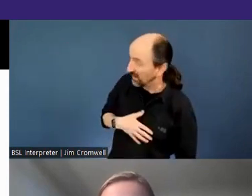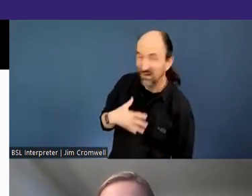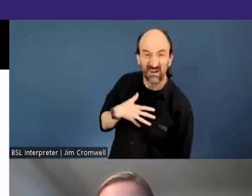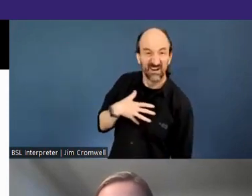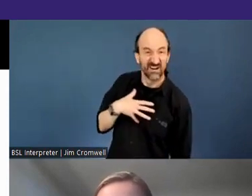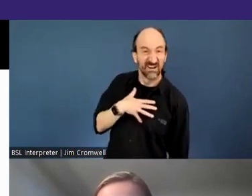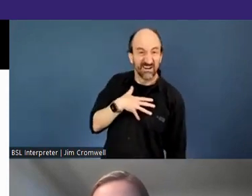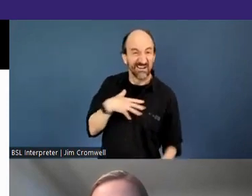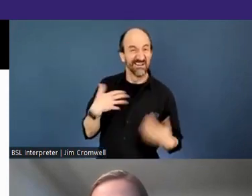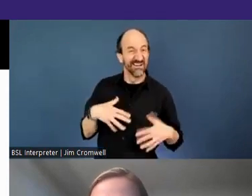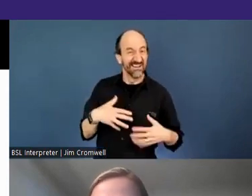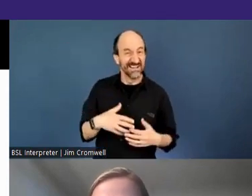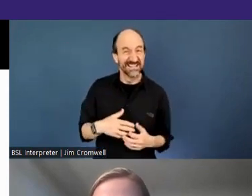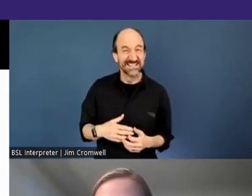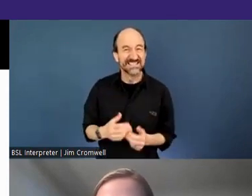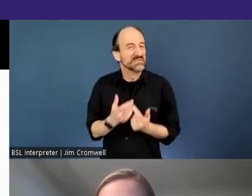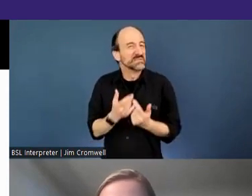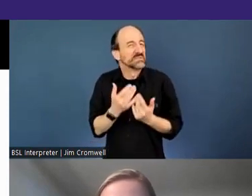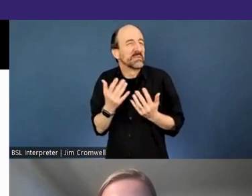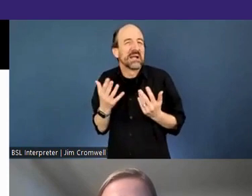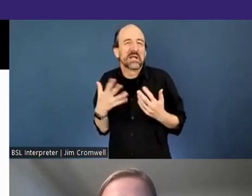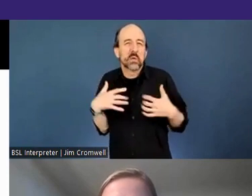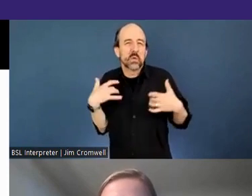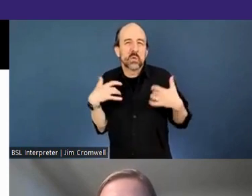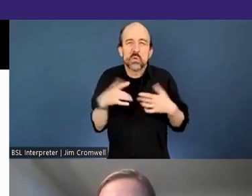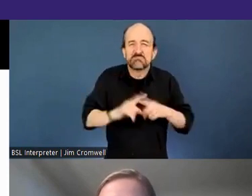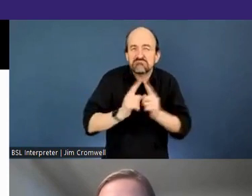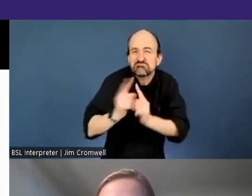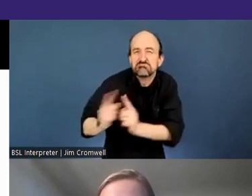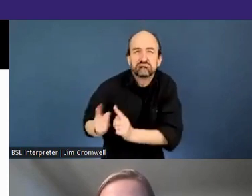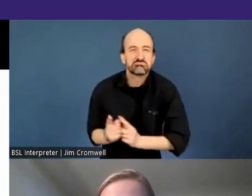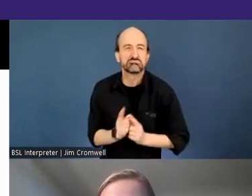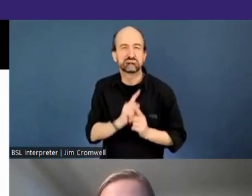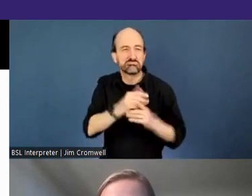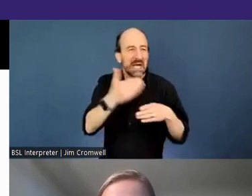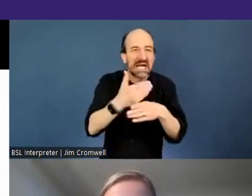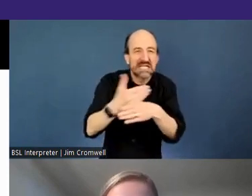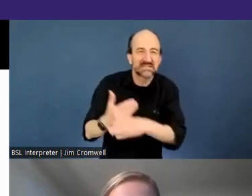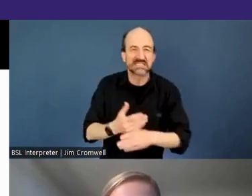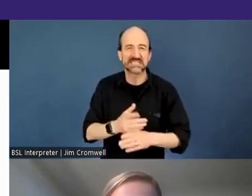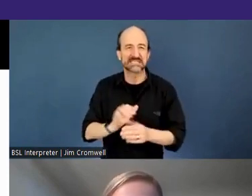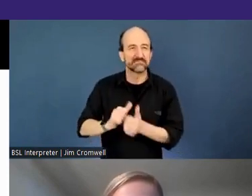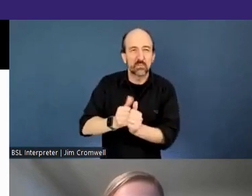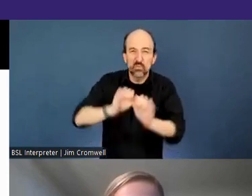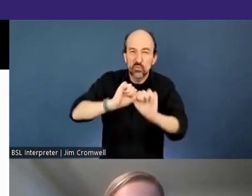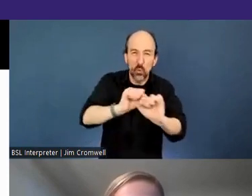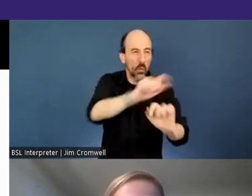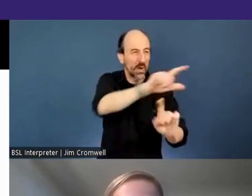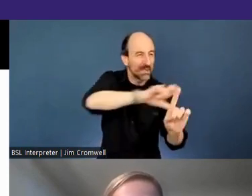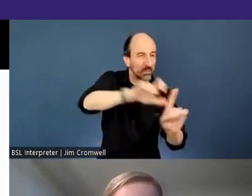wonderful portfolio of activities supporting your communities in such diverse ways. It is wonderful, breaking down